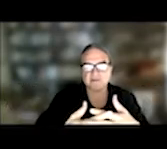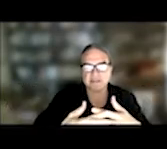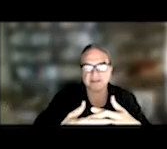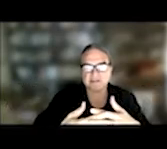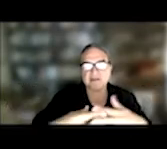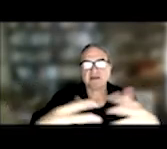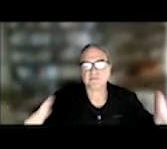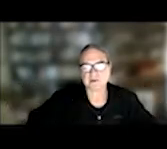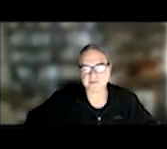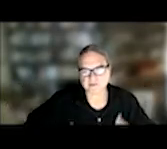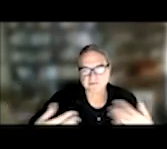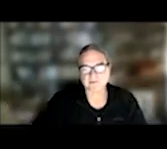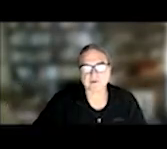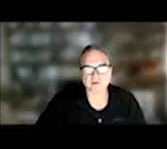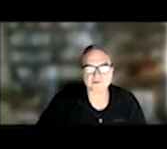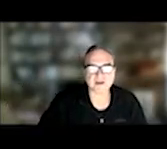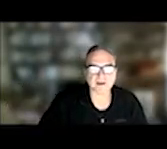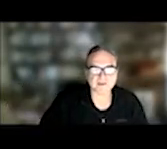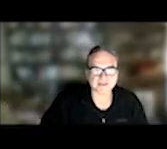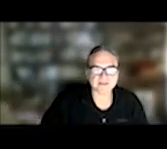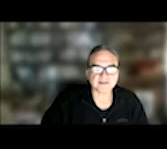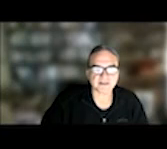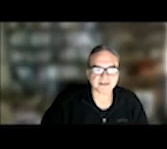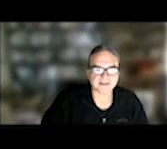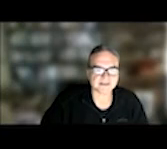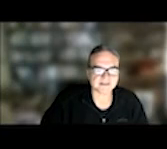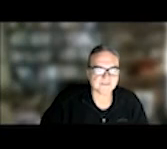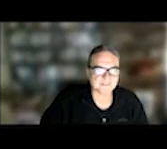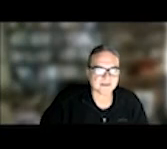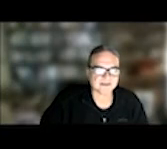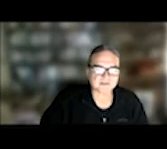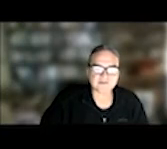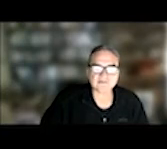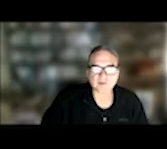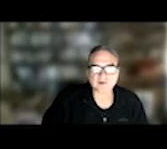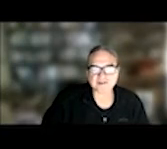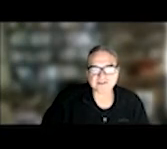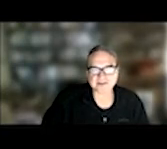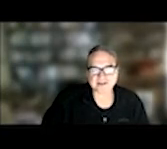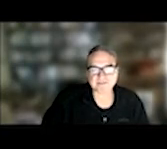those things but also do that through a culturally competent lens. So moving forward just we need